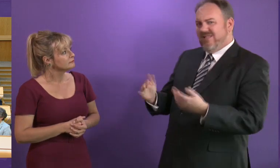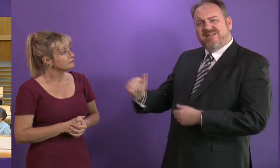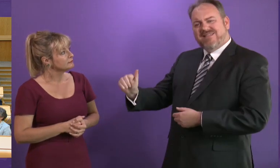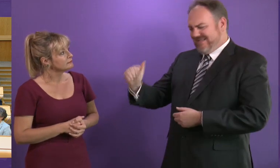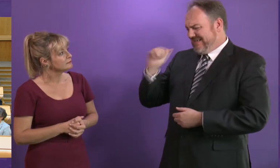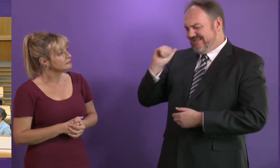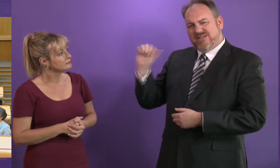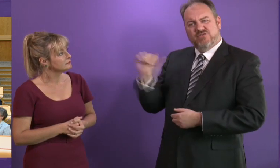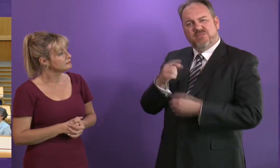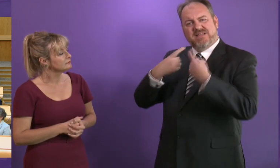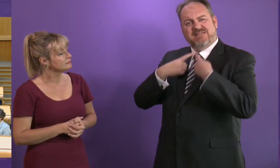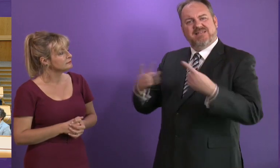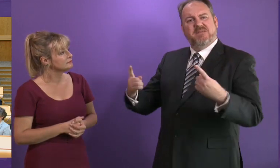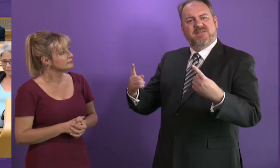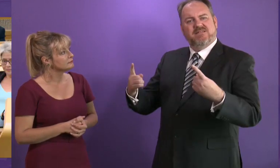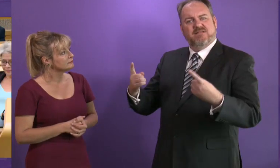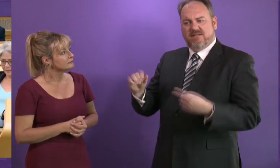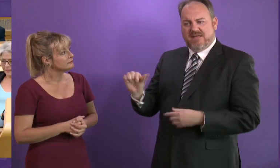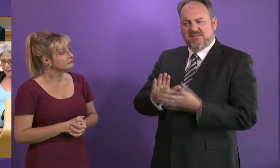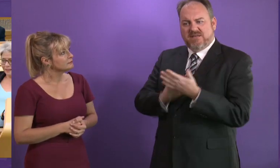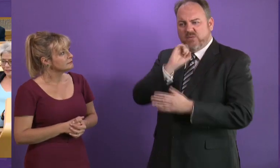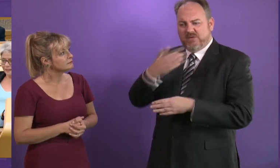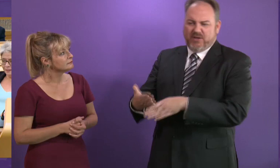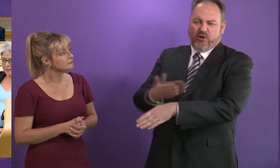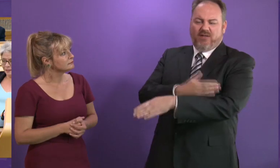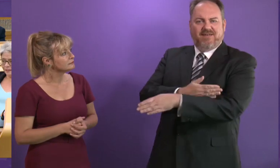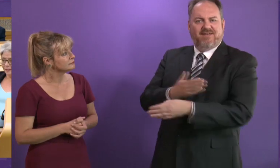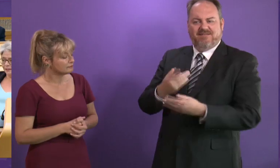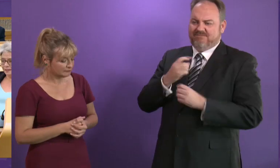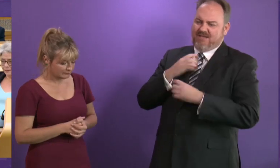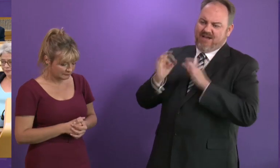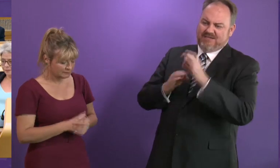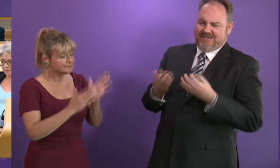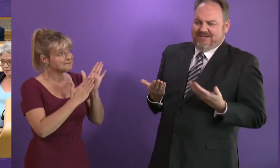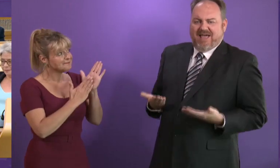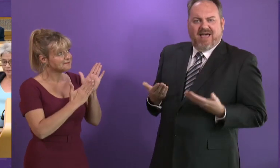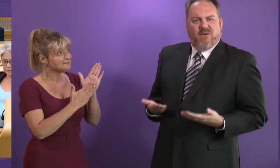and we would all be properly briefed to ask the First Minister about it today.